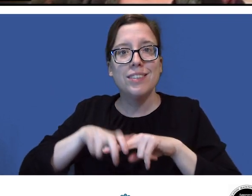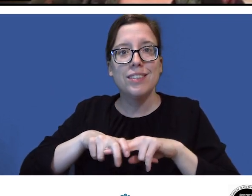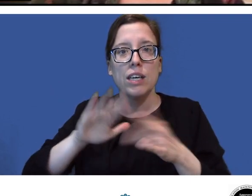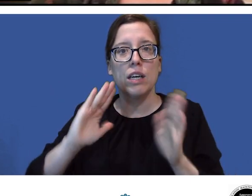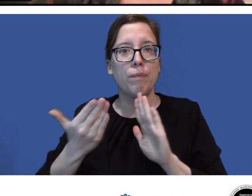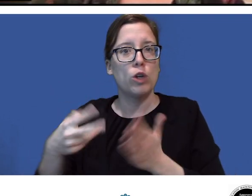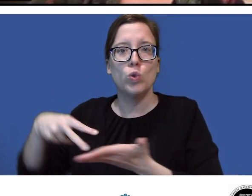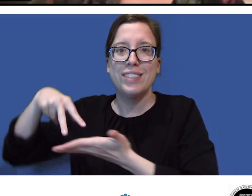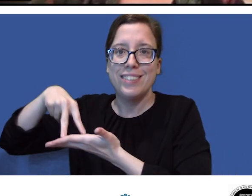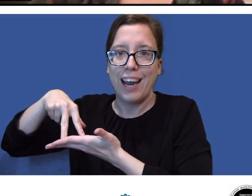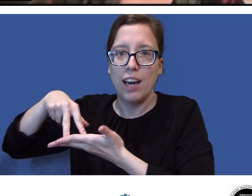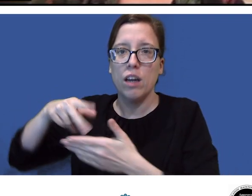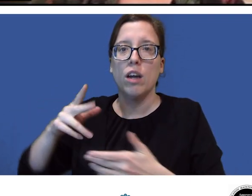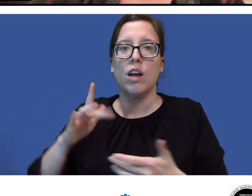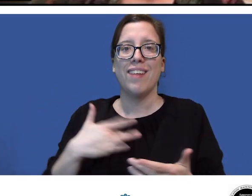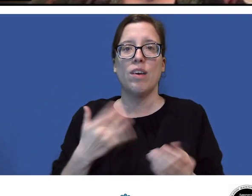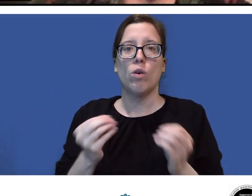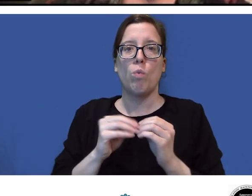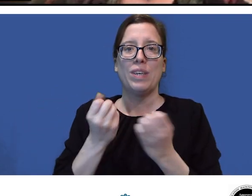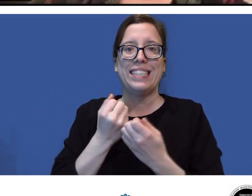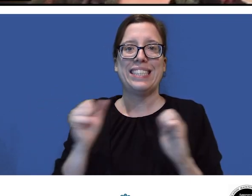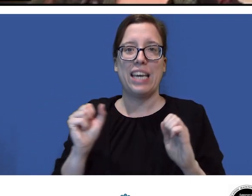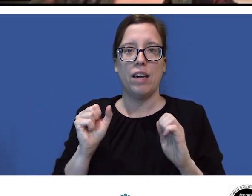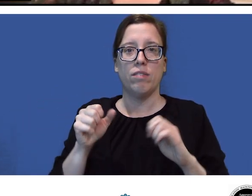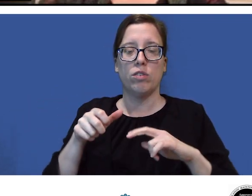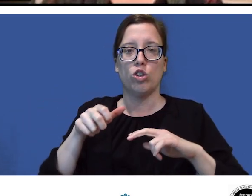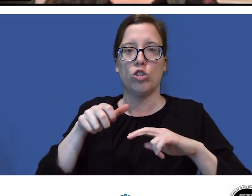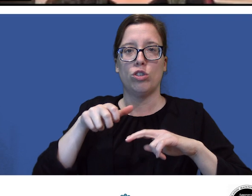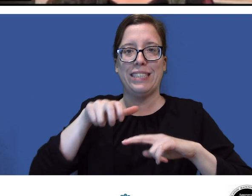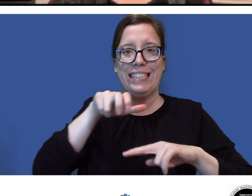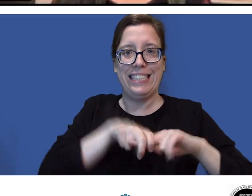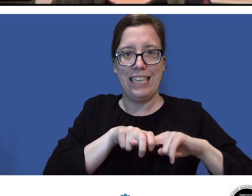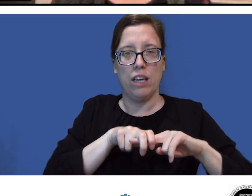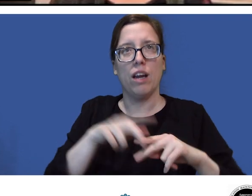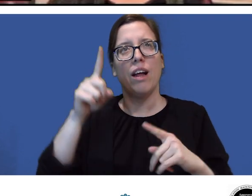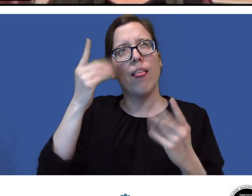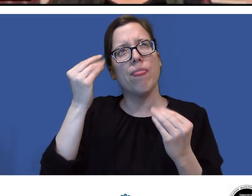And if you think about that–why?– it makes sense because when you're